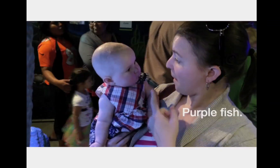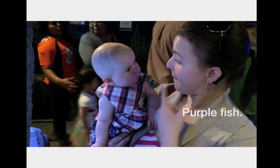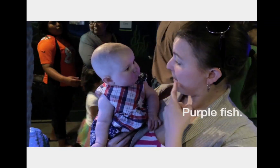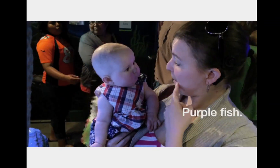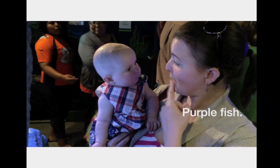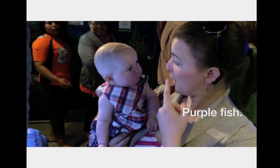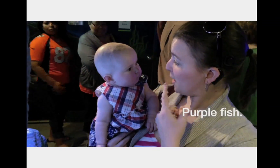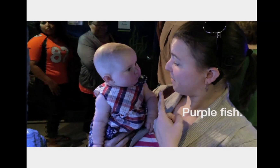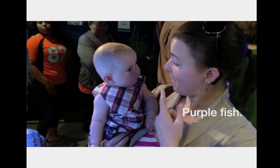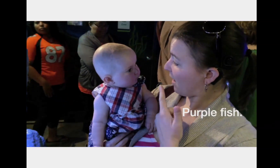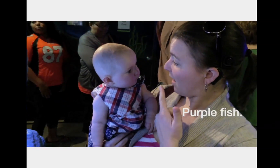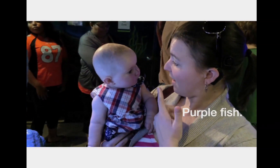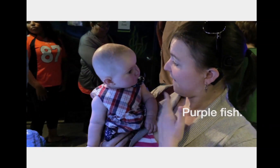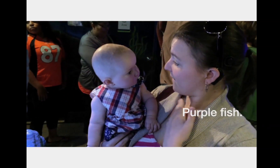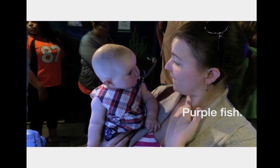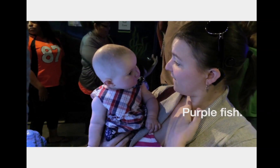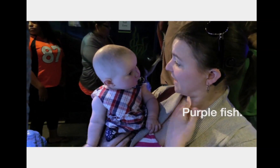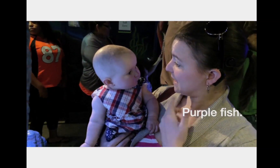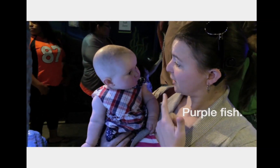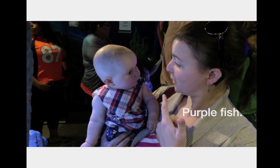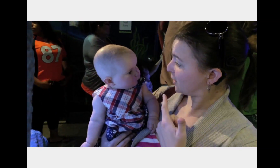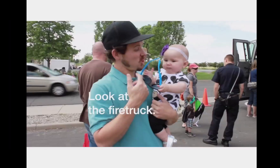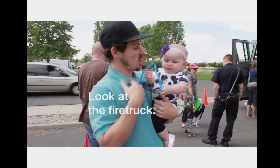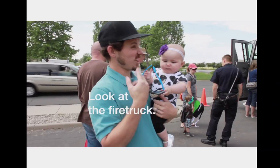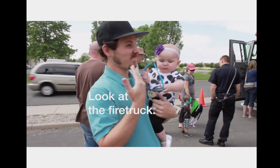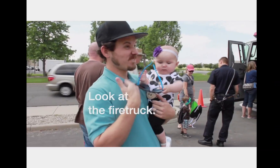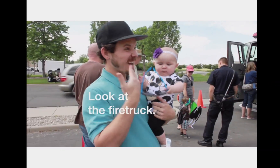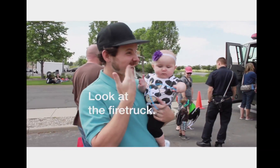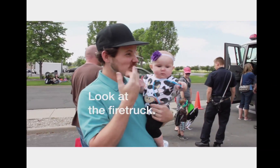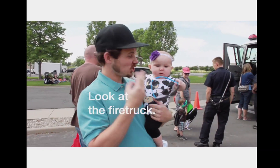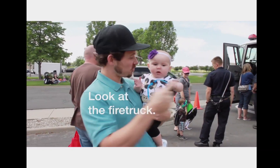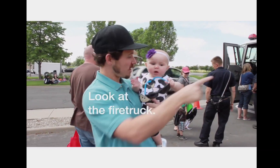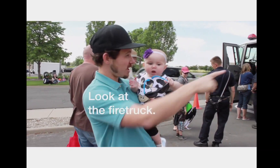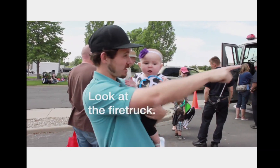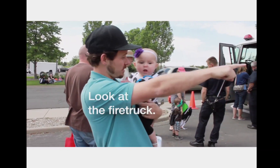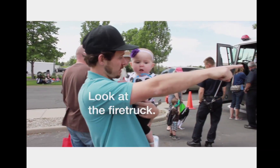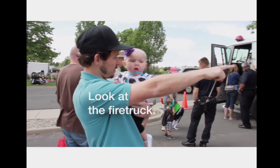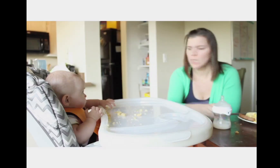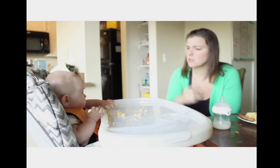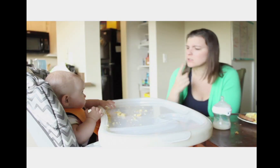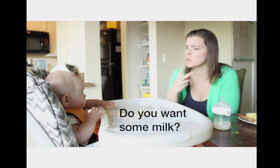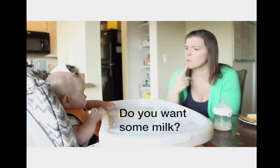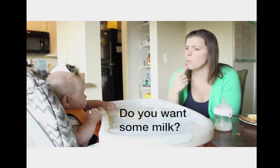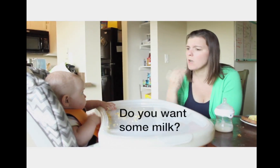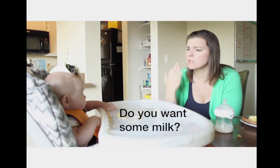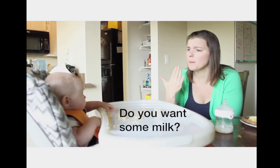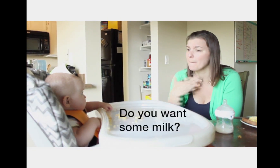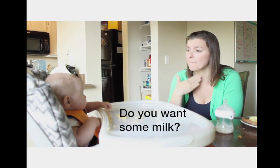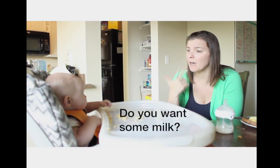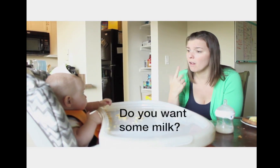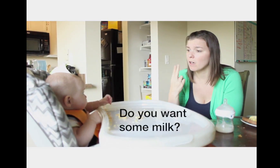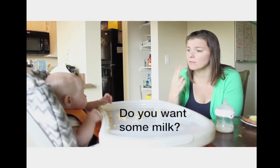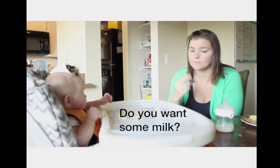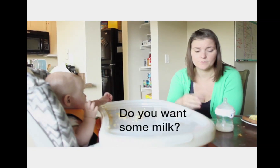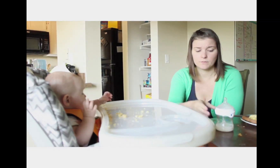[Purple fish.] [Look at the firetruck.] [Do you want some milk?]